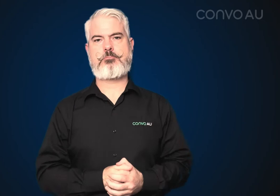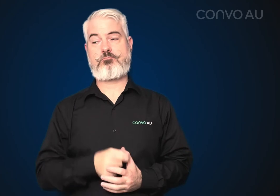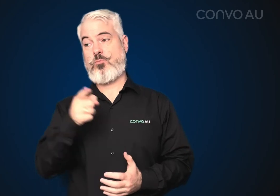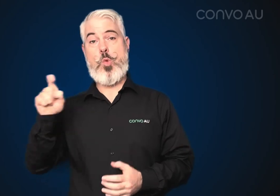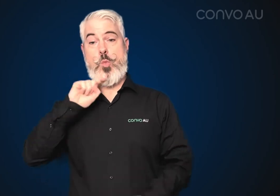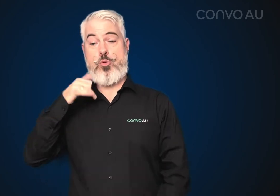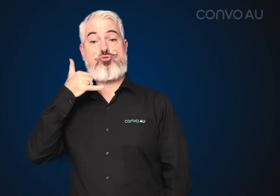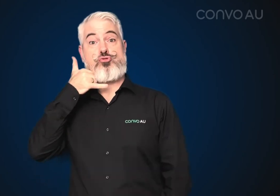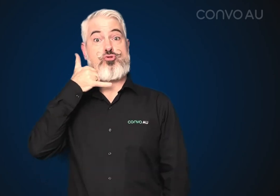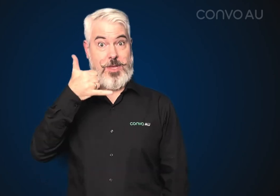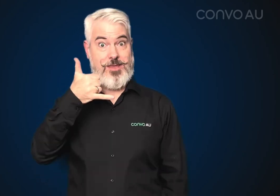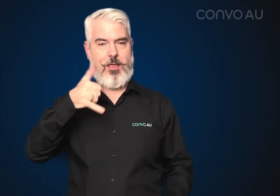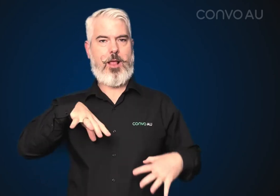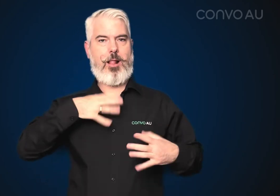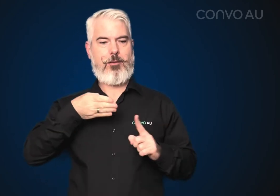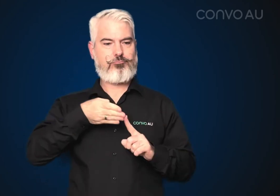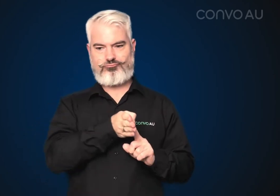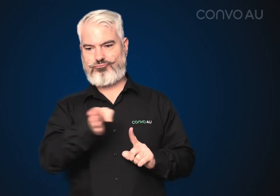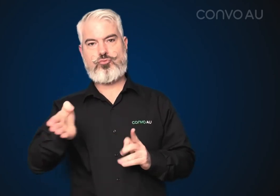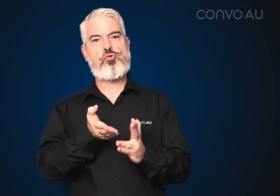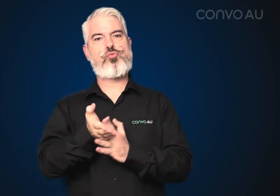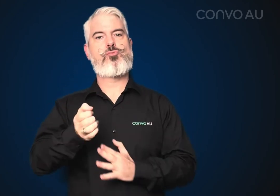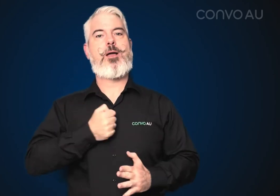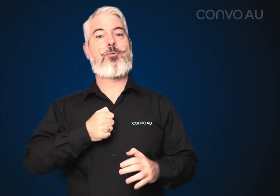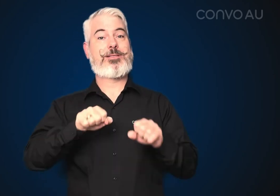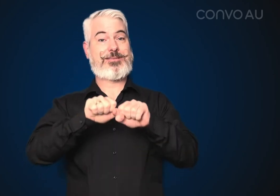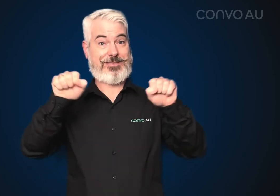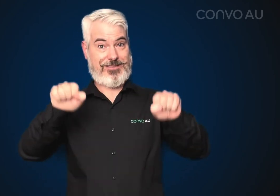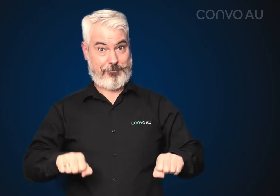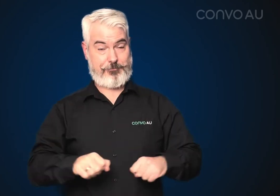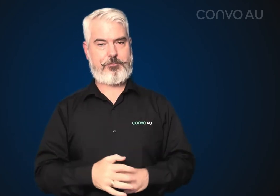They will connect with our service automatically,